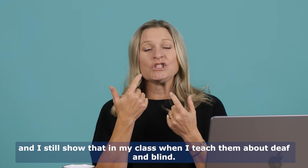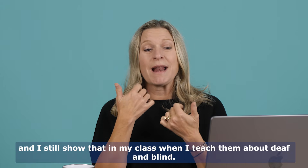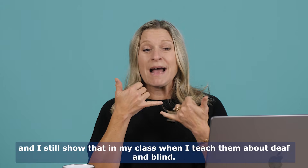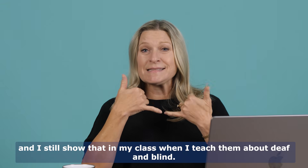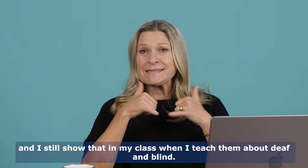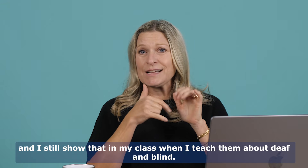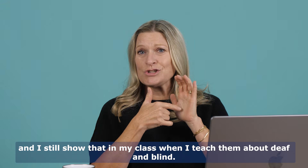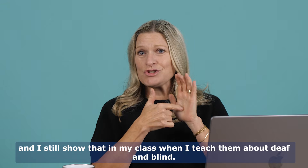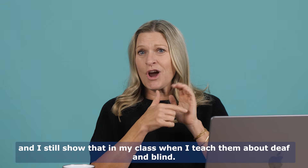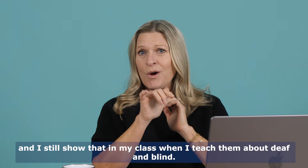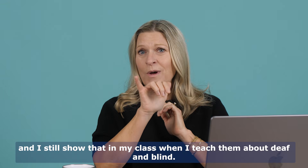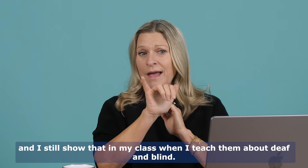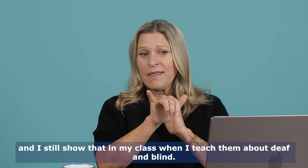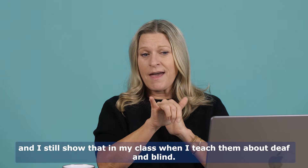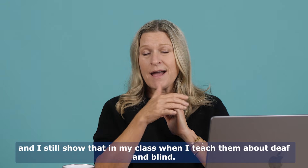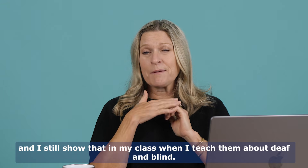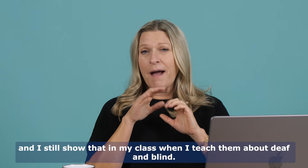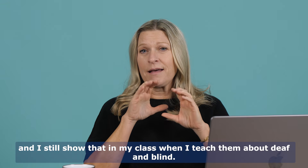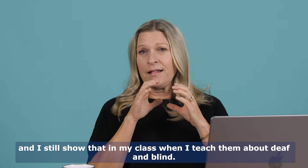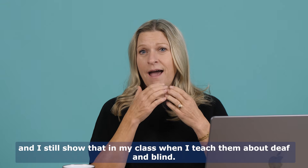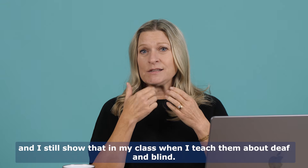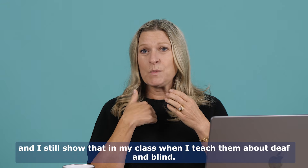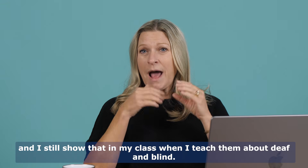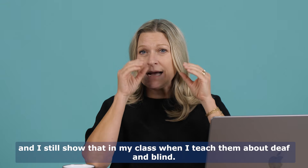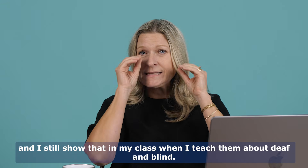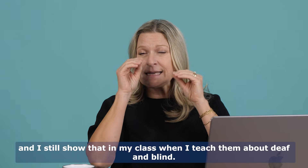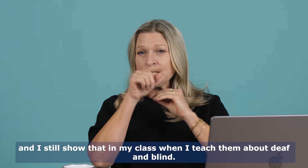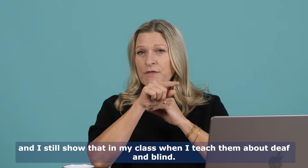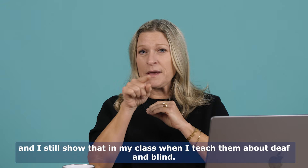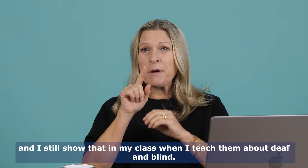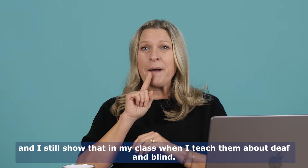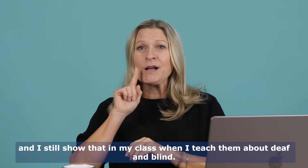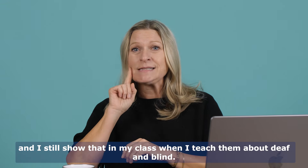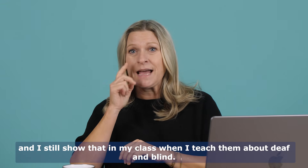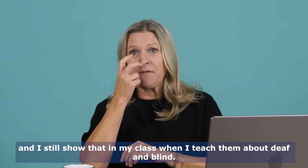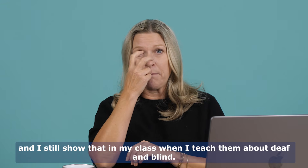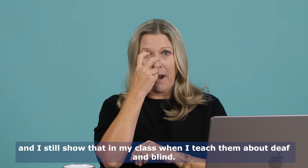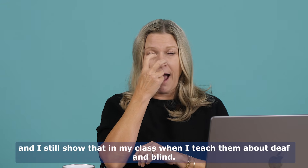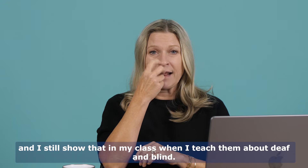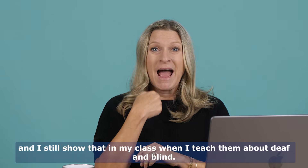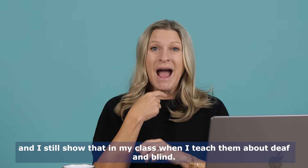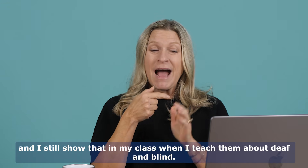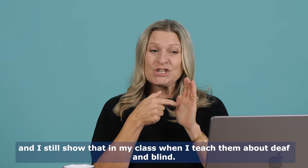and I still show that in my class when I teach them about deaf and blind.